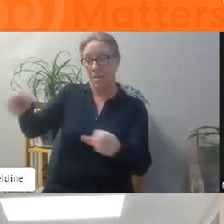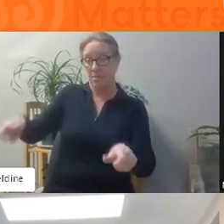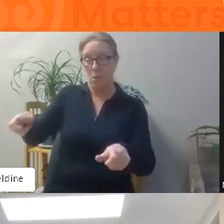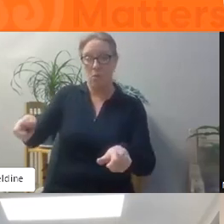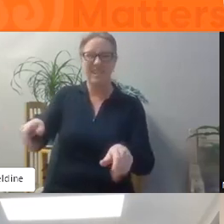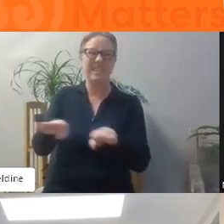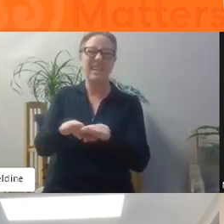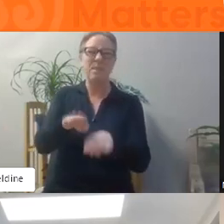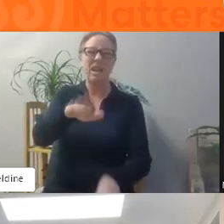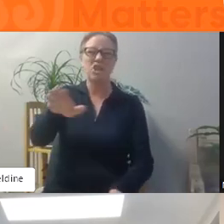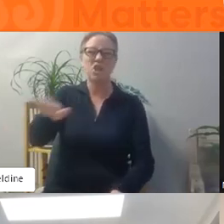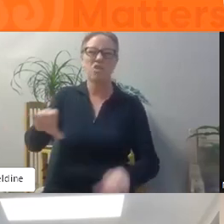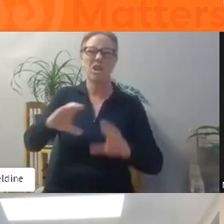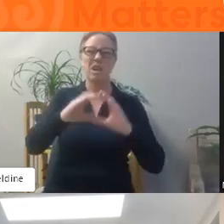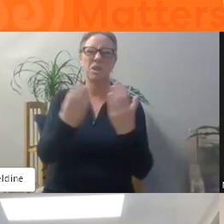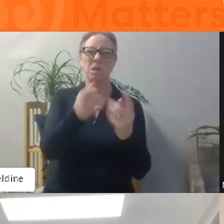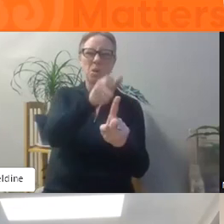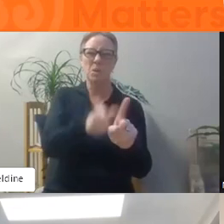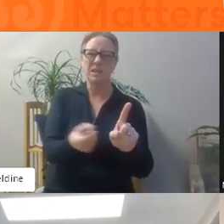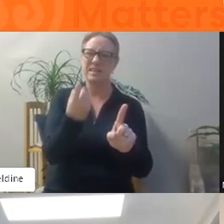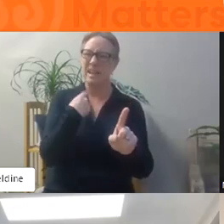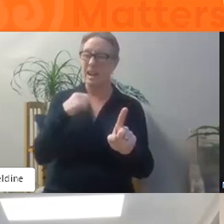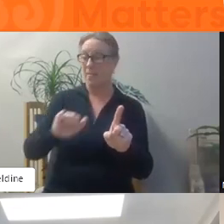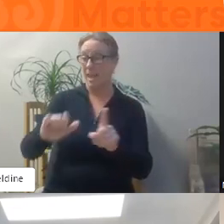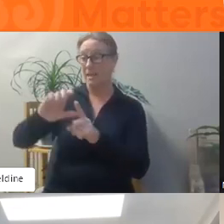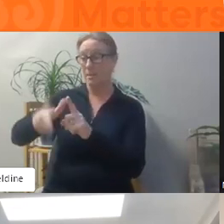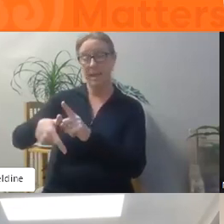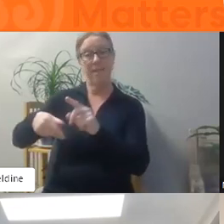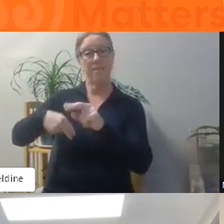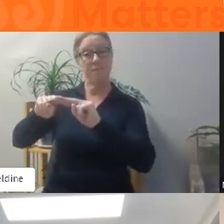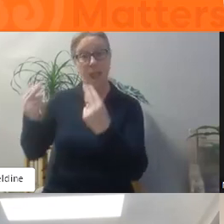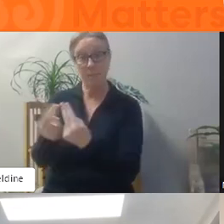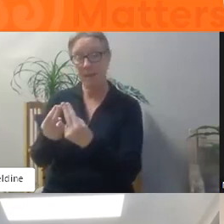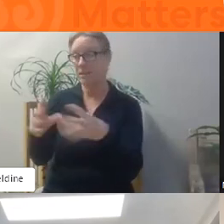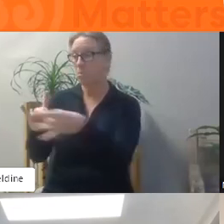with disabilities and their families alongside schools, health and other